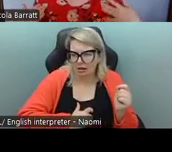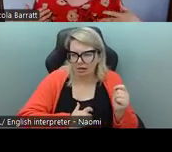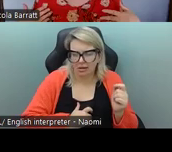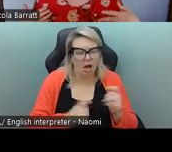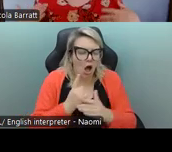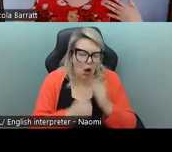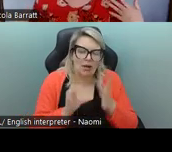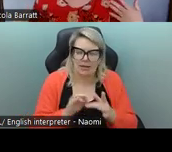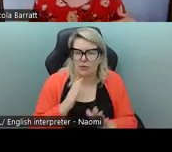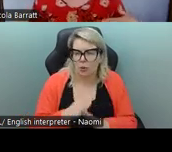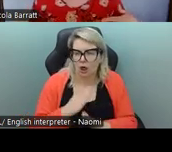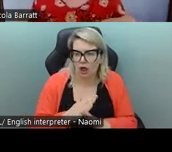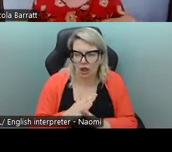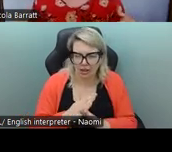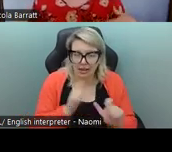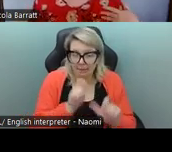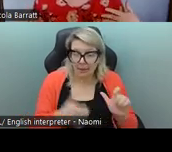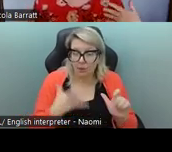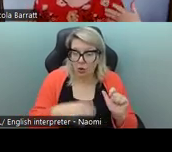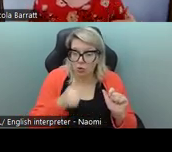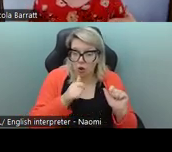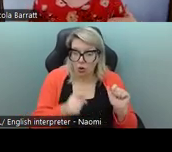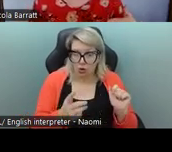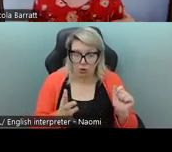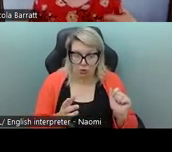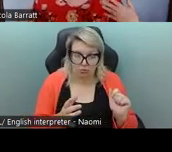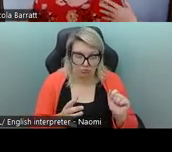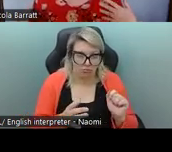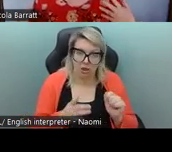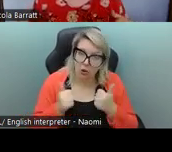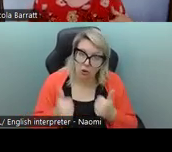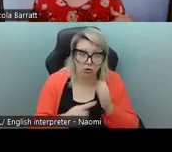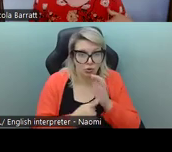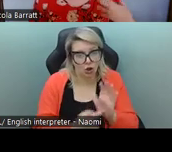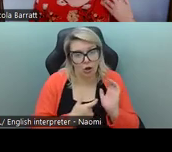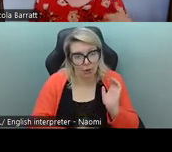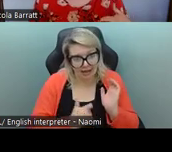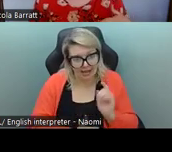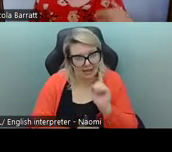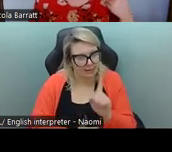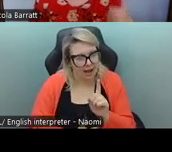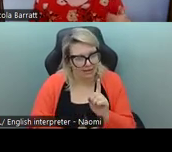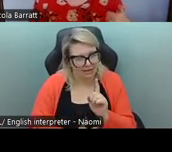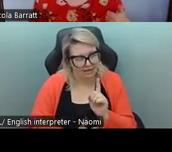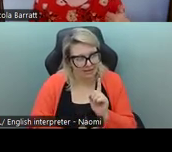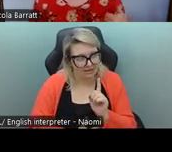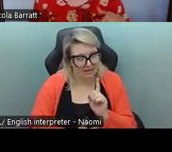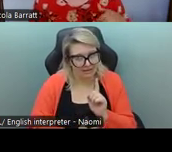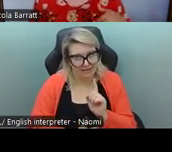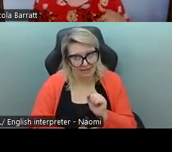People want to get to know you, and it's good to be yourself, but think about would you like a funder seeing that post?